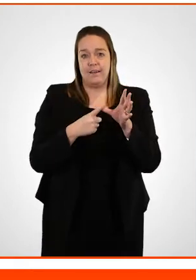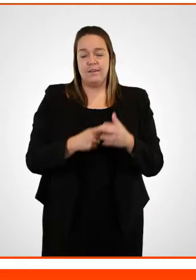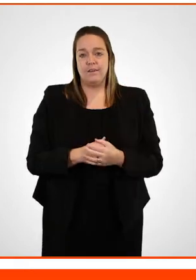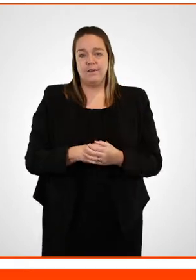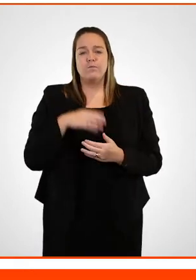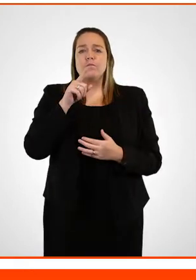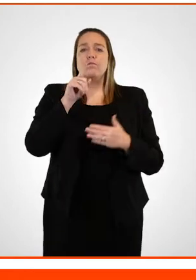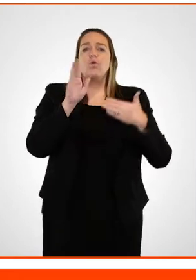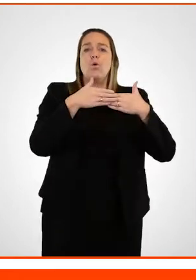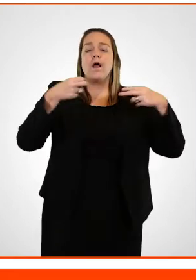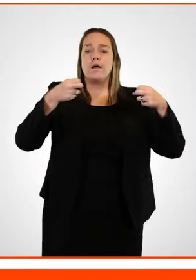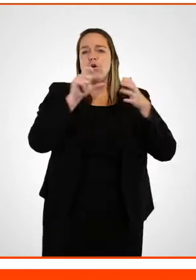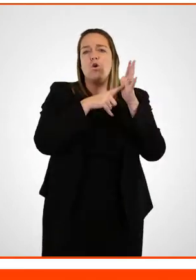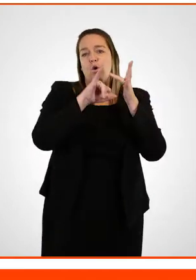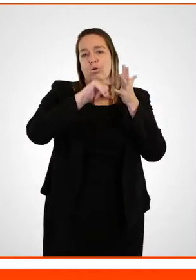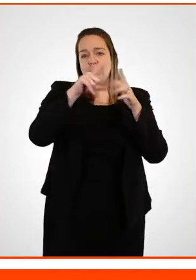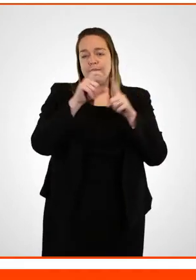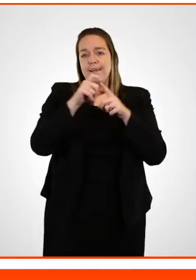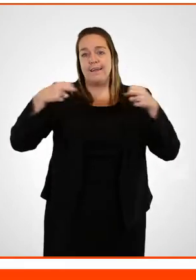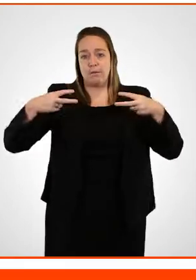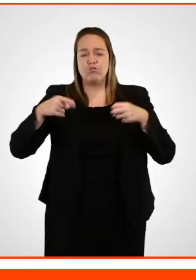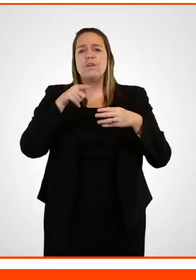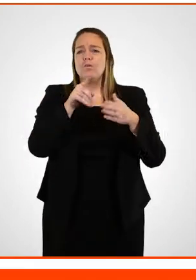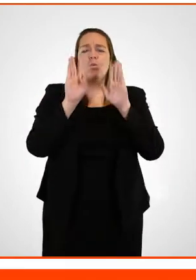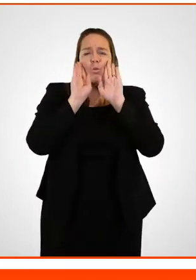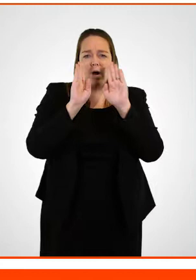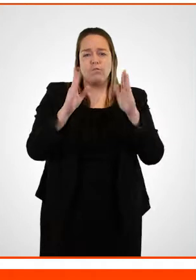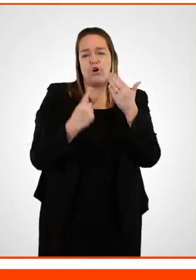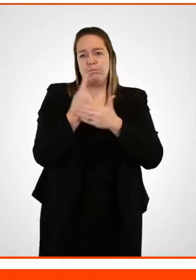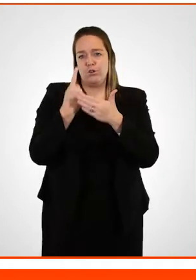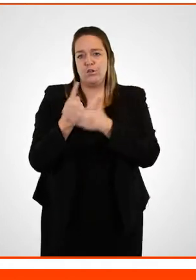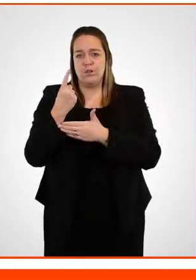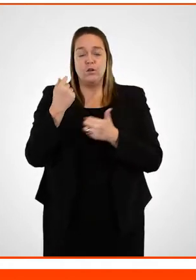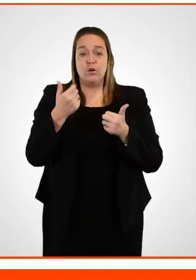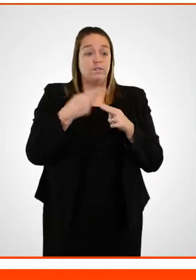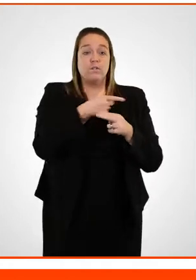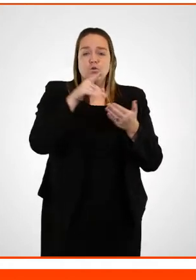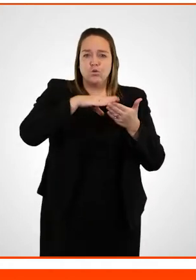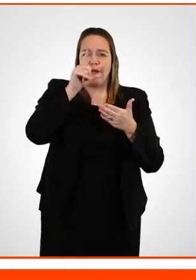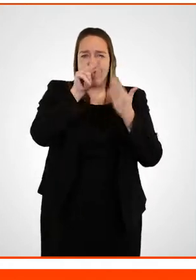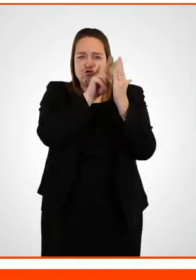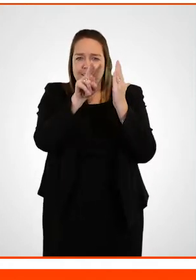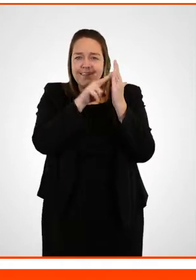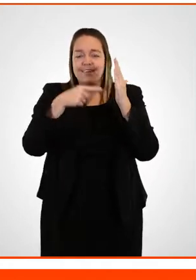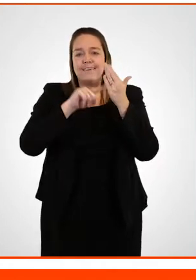closed captions are a wonderful opportunity for students to read text.